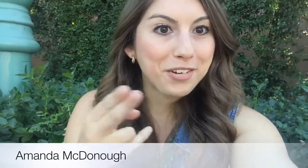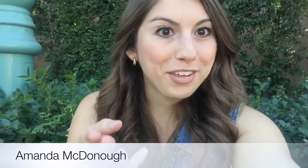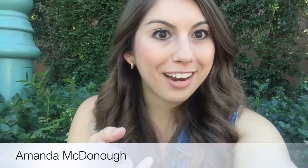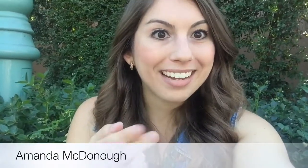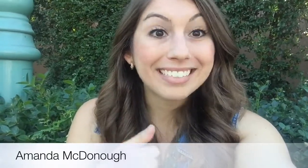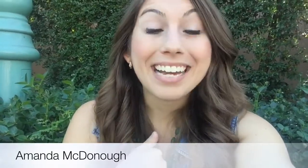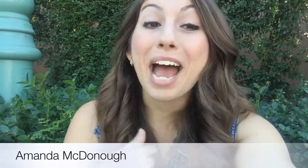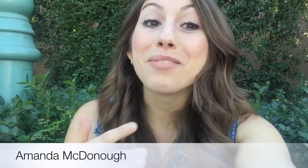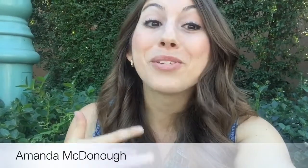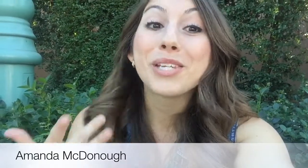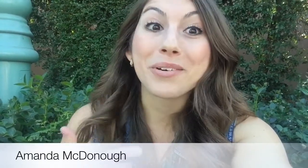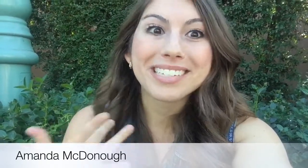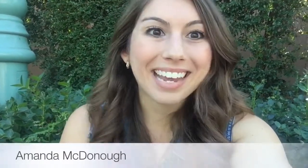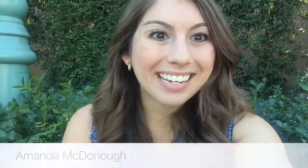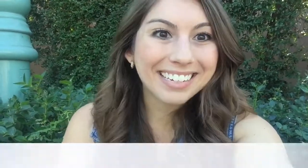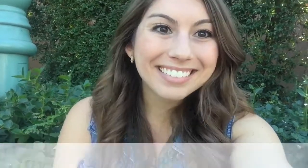I am so excited!